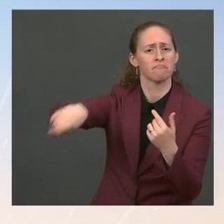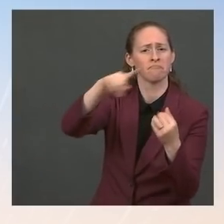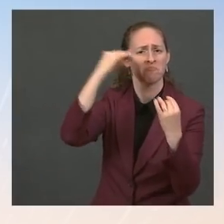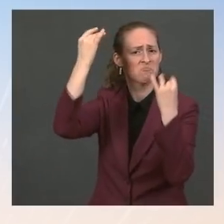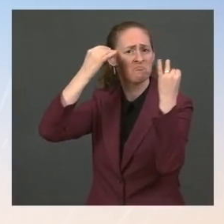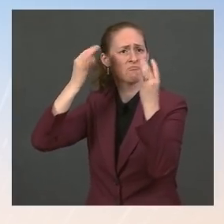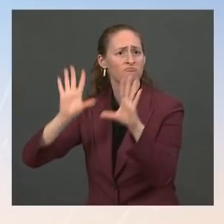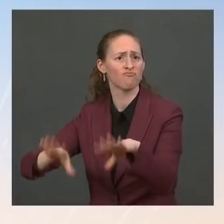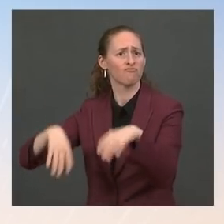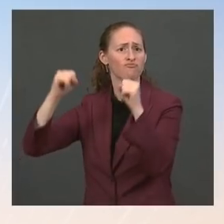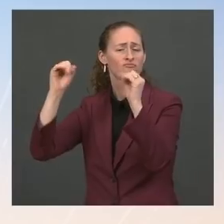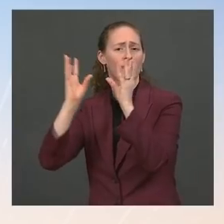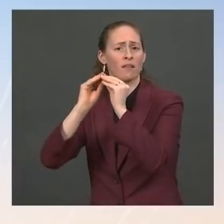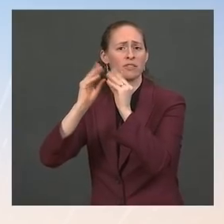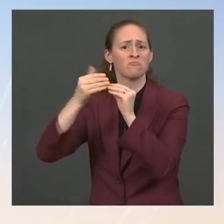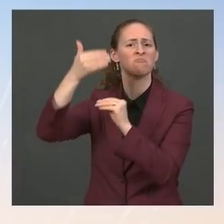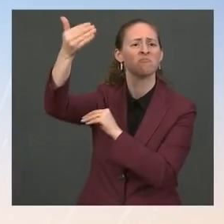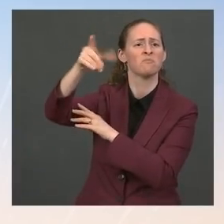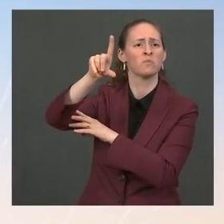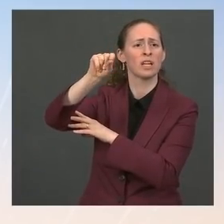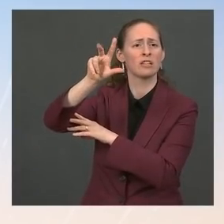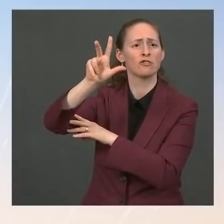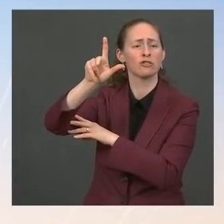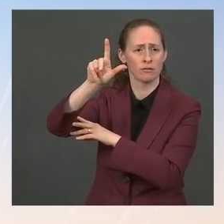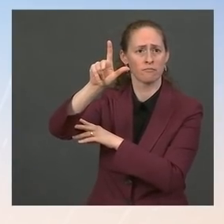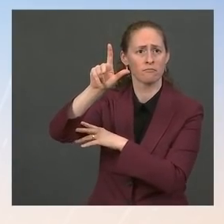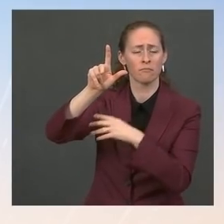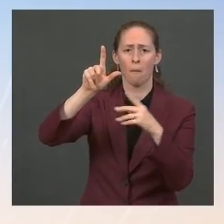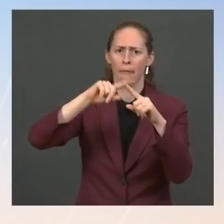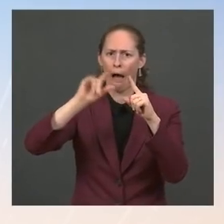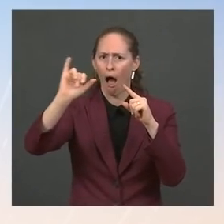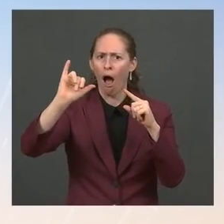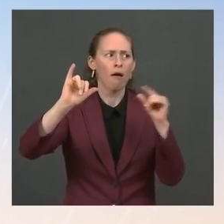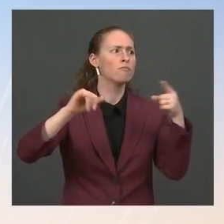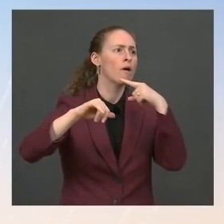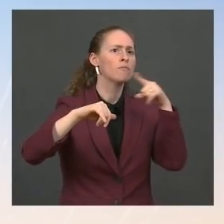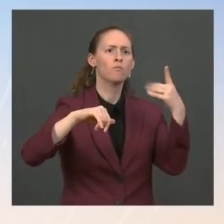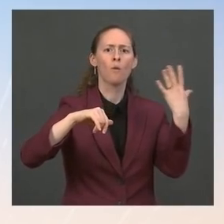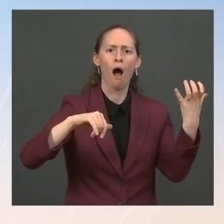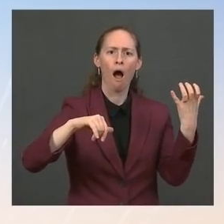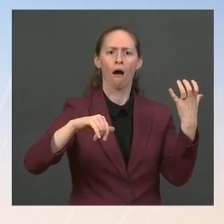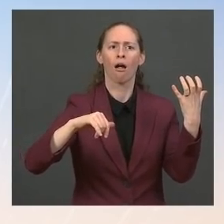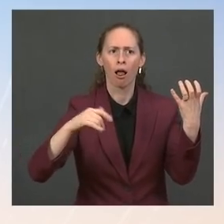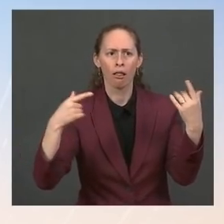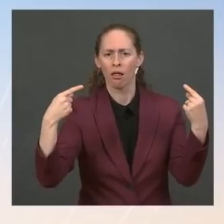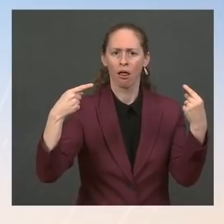And then, on the topic of Russia, there have been a number of reports over the last couple of days about concerns on the U.S. government